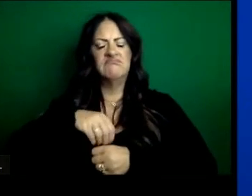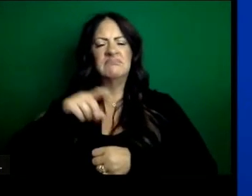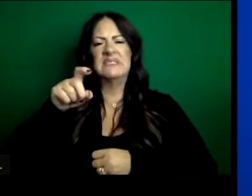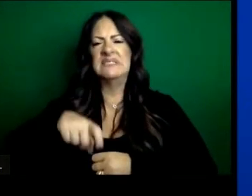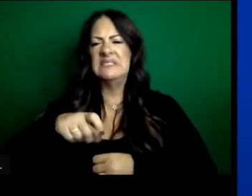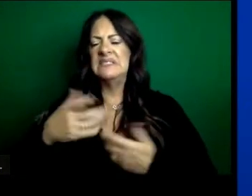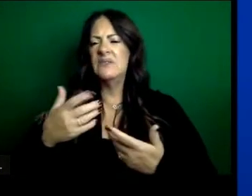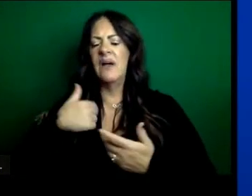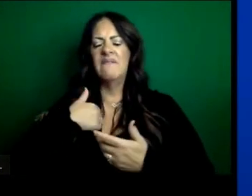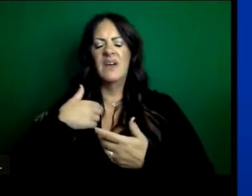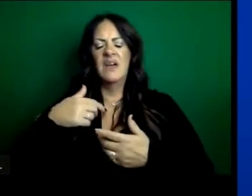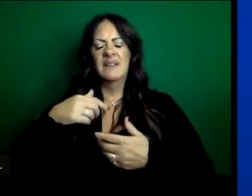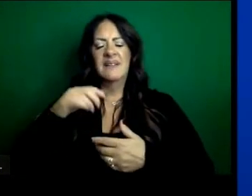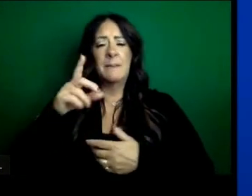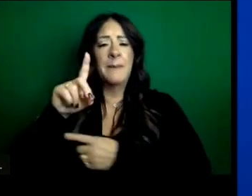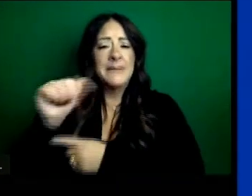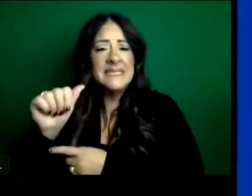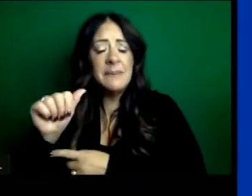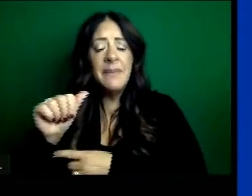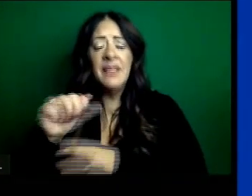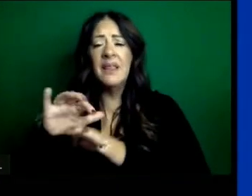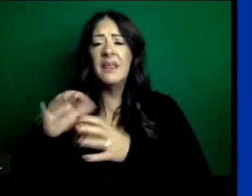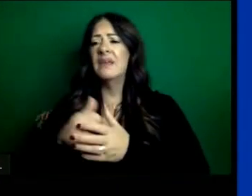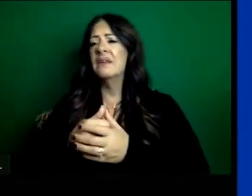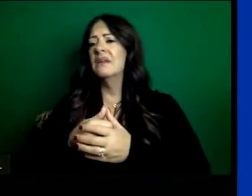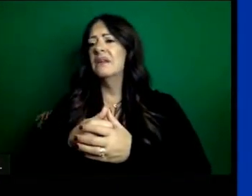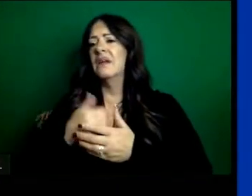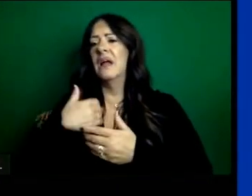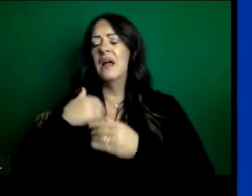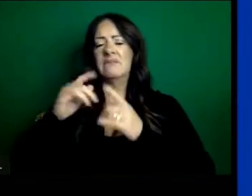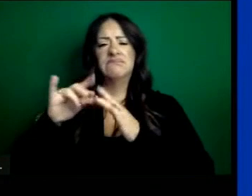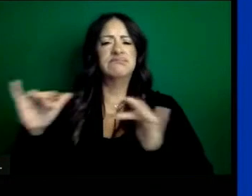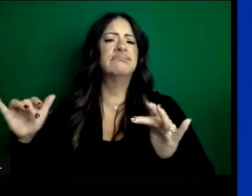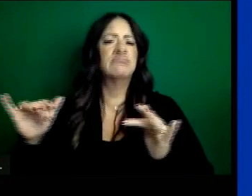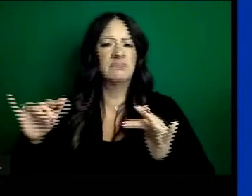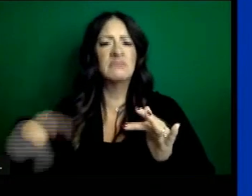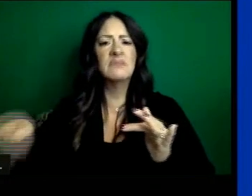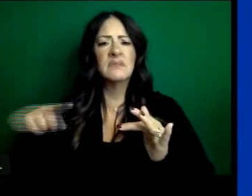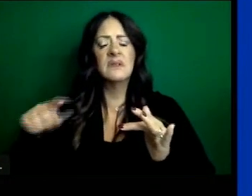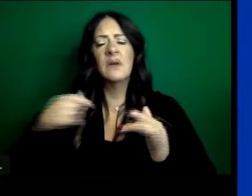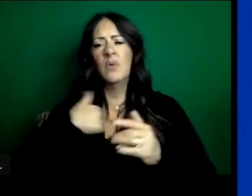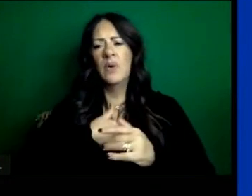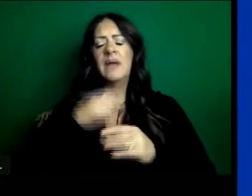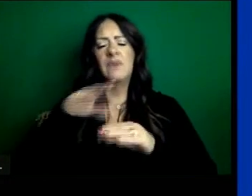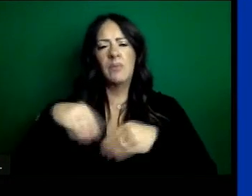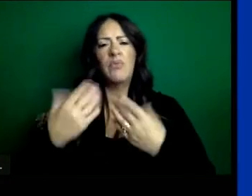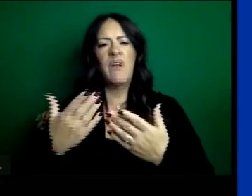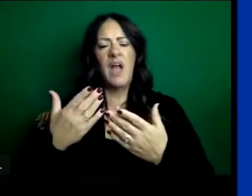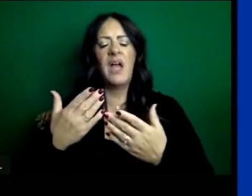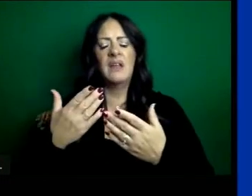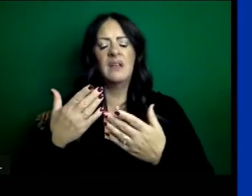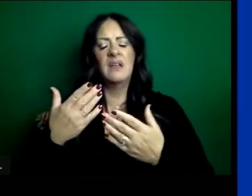EQUITY, TO TOUCH CALIFORNIA RESIDENTS WHO HAVE UNDERLYING CONDITIONS, OR FUNCTIONAL NEEDS